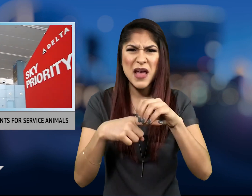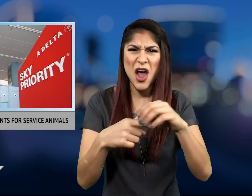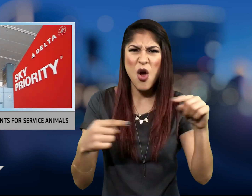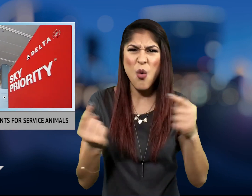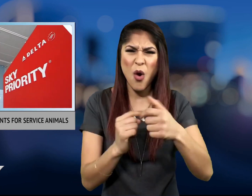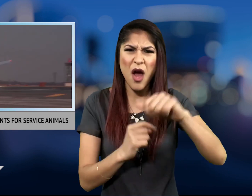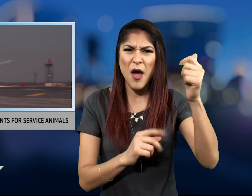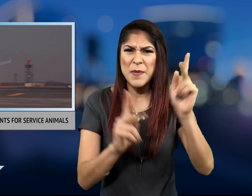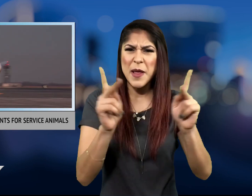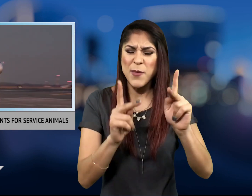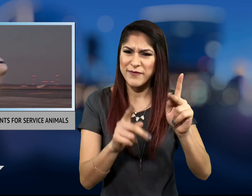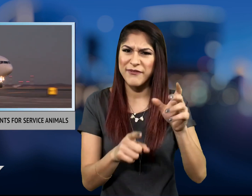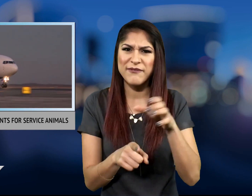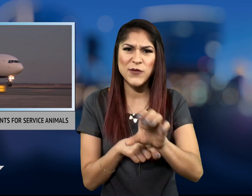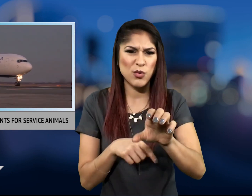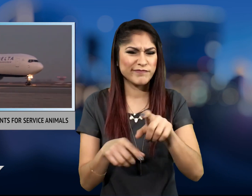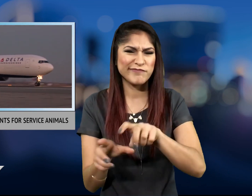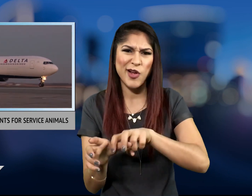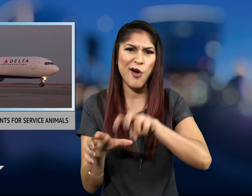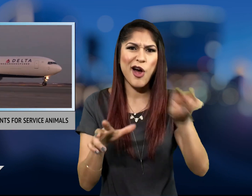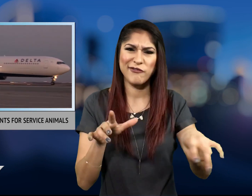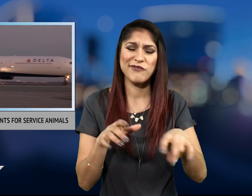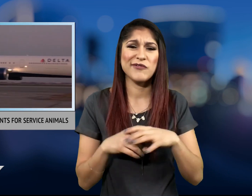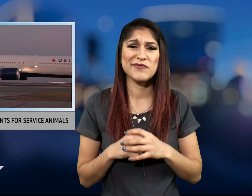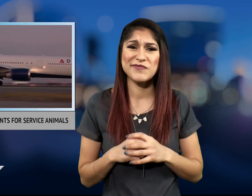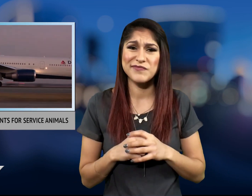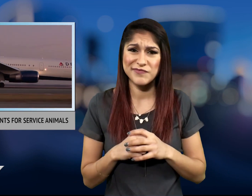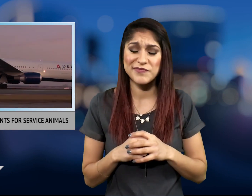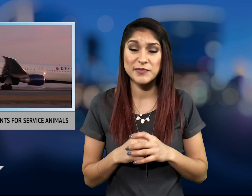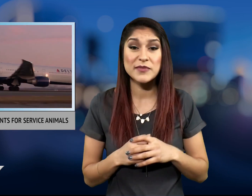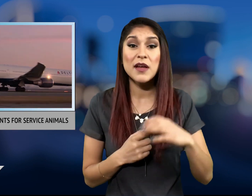biting passengers and relieving themselves on airplanes.